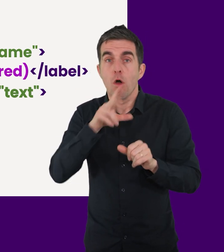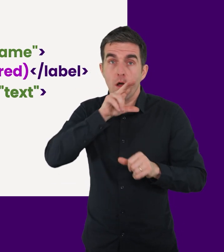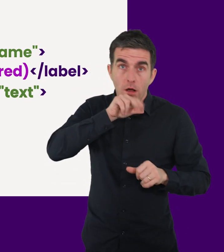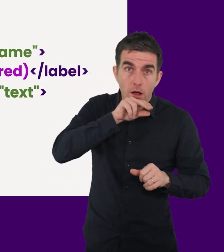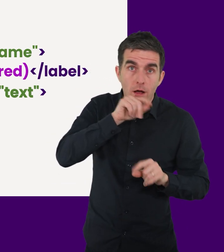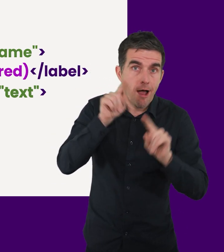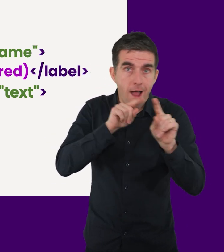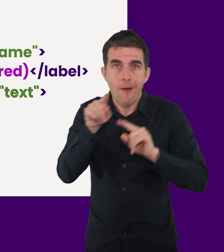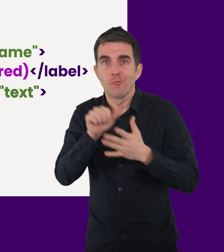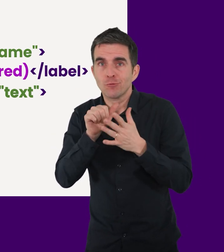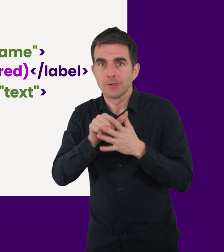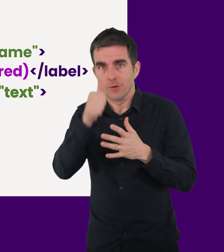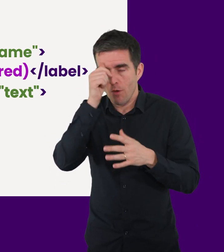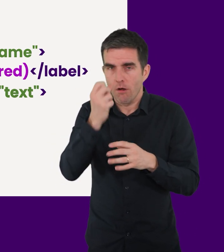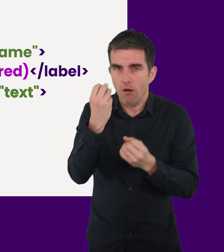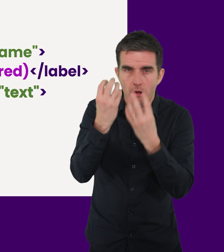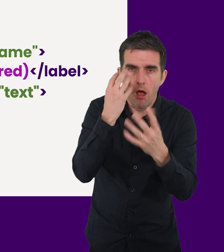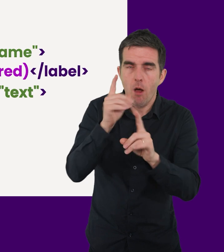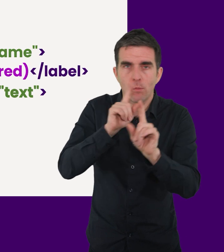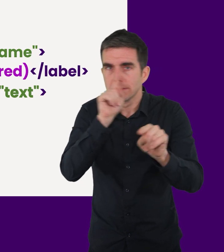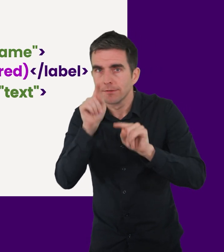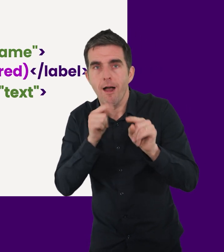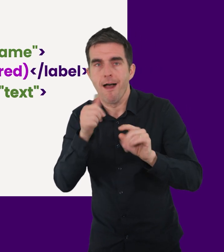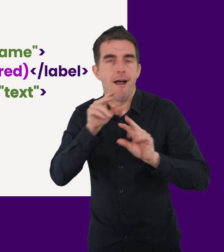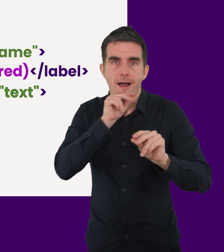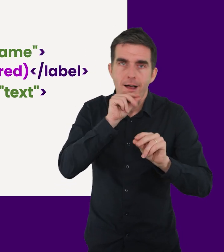and people using voice commands to select it by reading out the label.